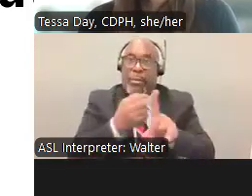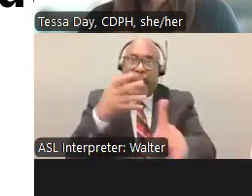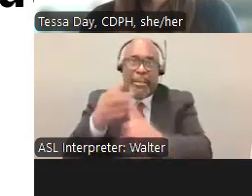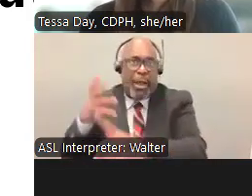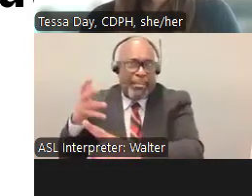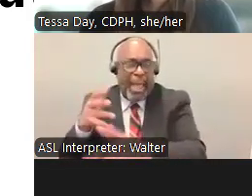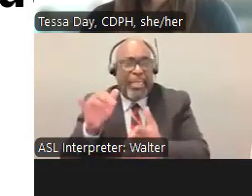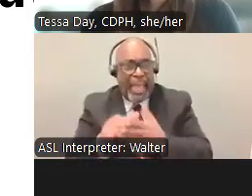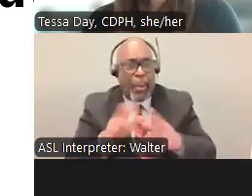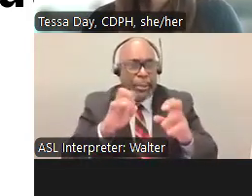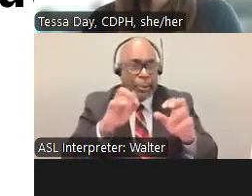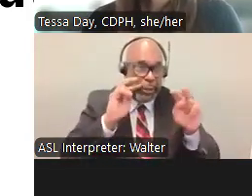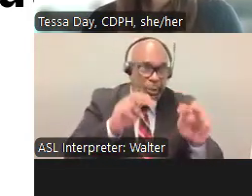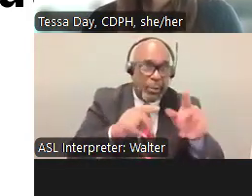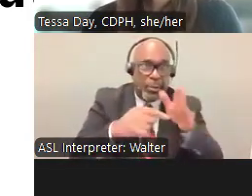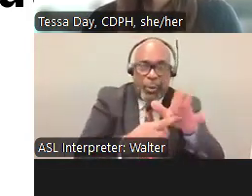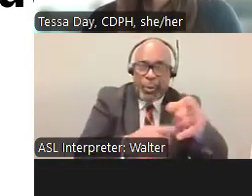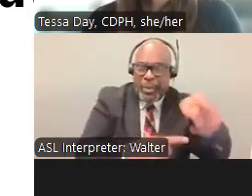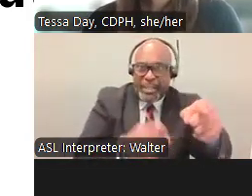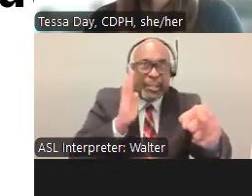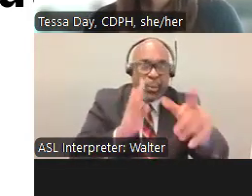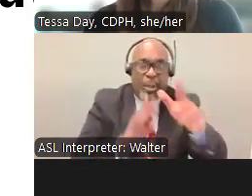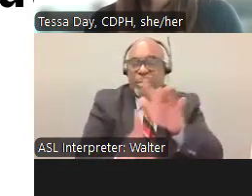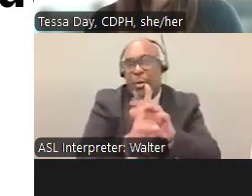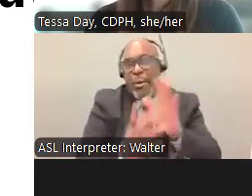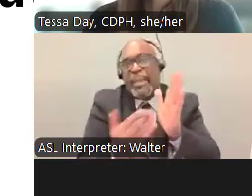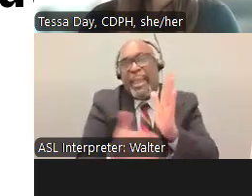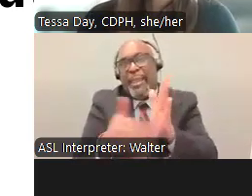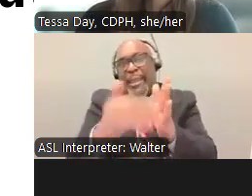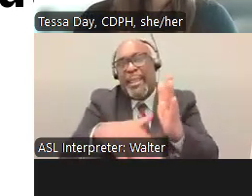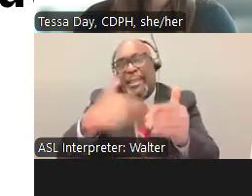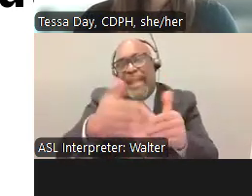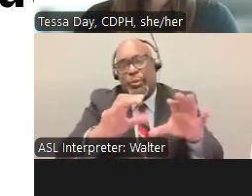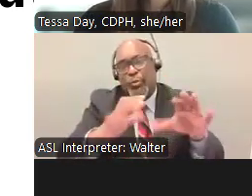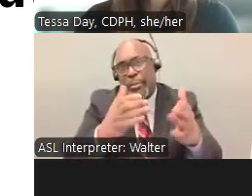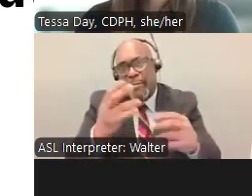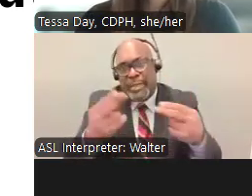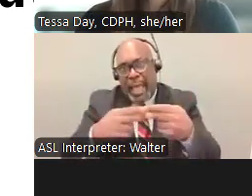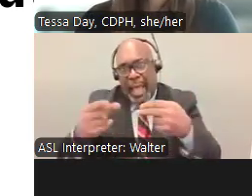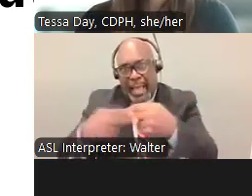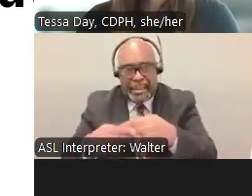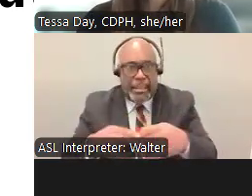chart right here, because 13:28:38 you're going to see this 13:28:39 repeated in the next set of 13:28:40 slide with different data in it.